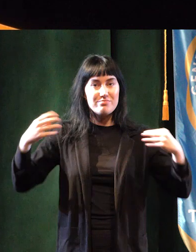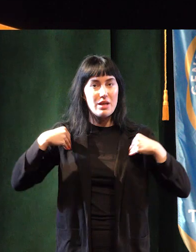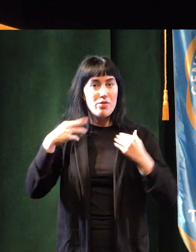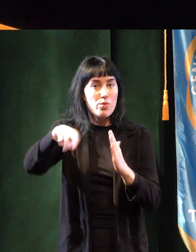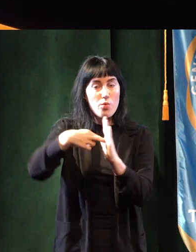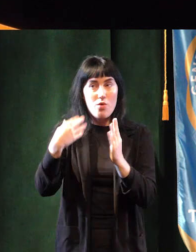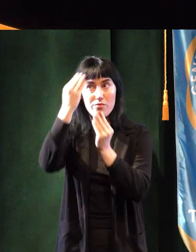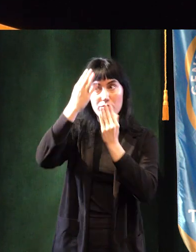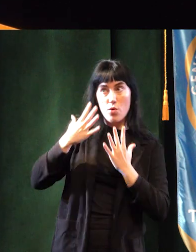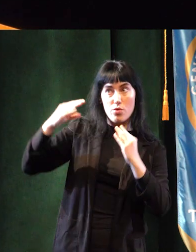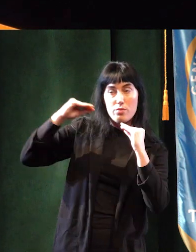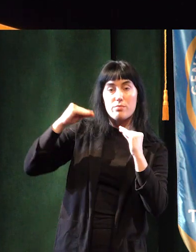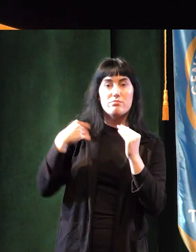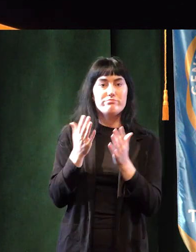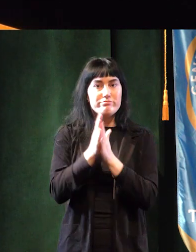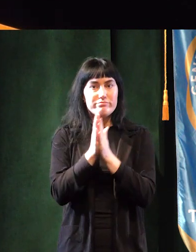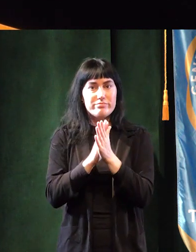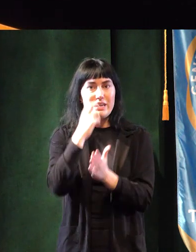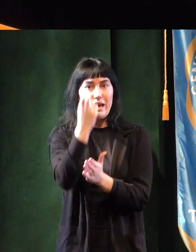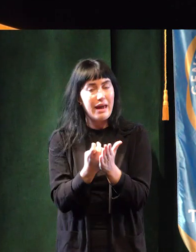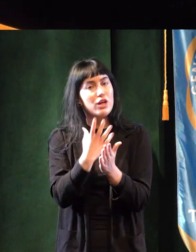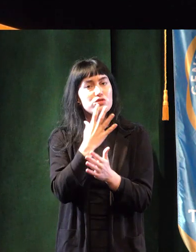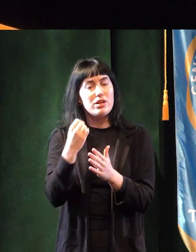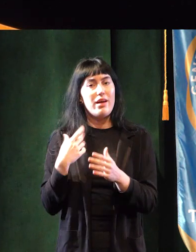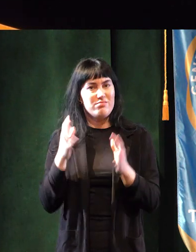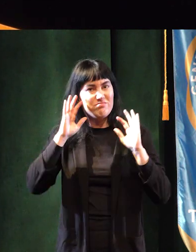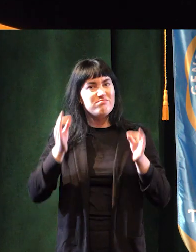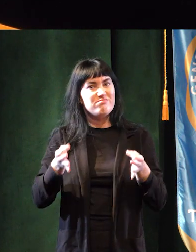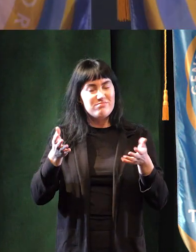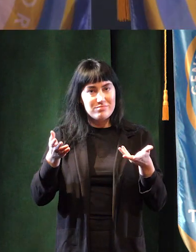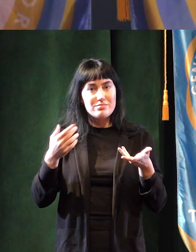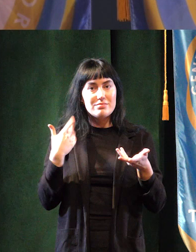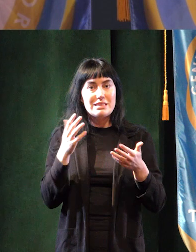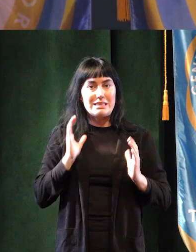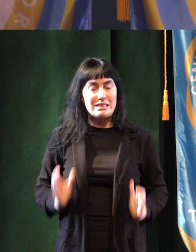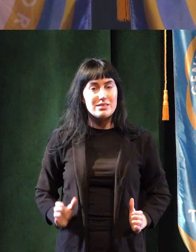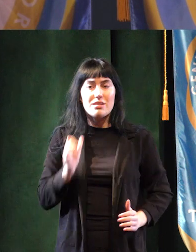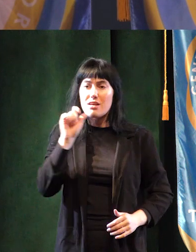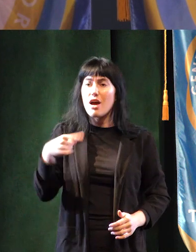of informed engaged and determined citizens you're not just moving on to